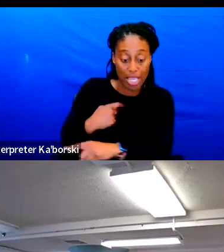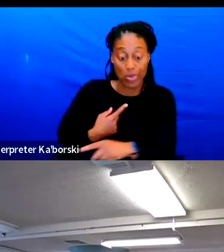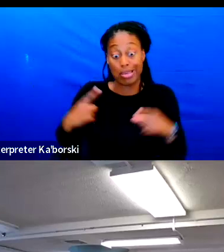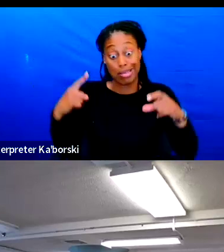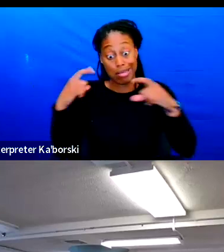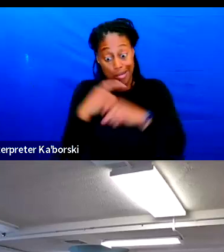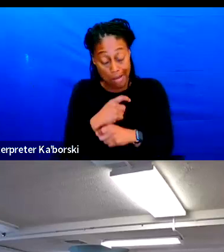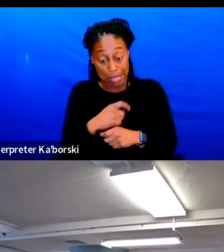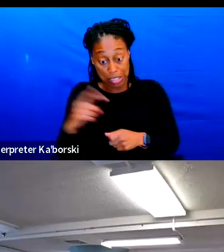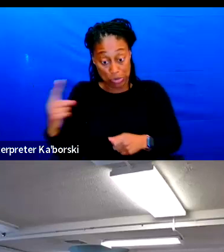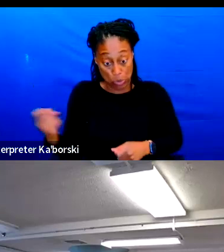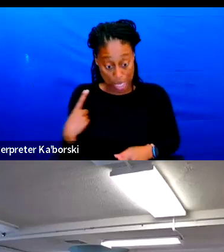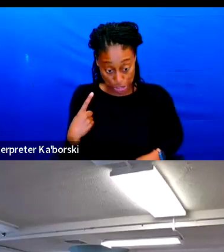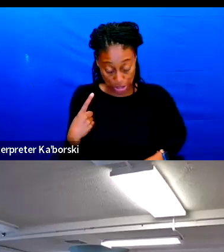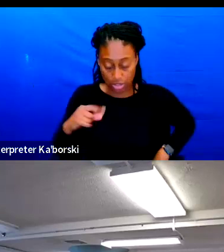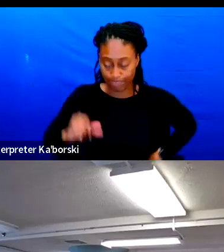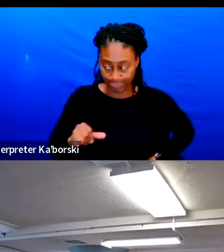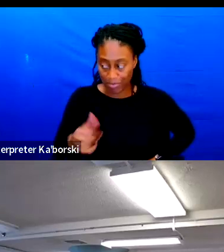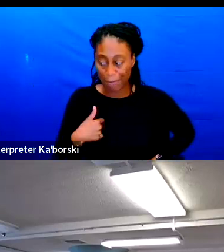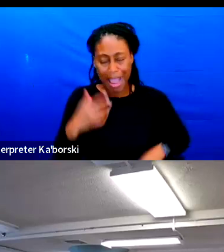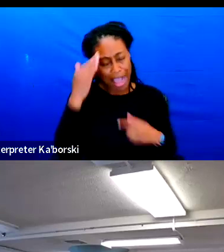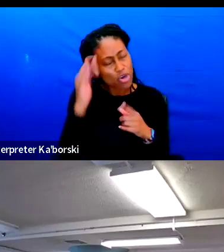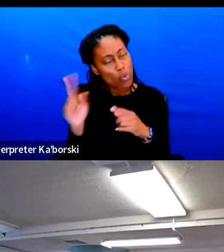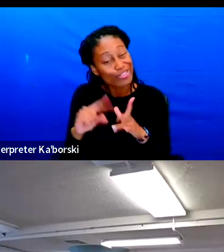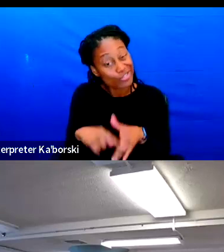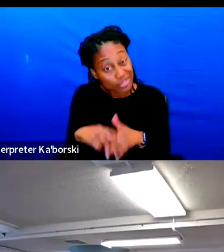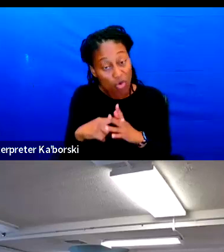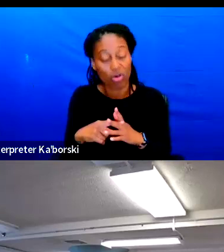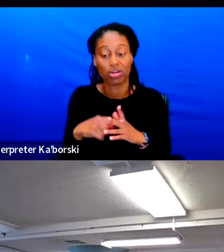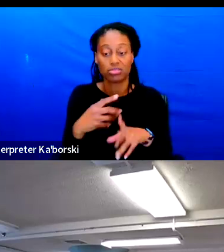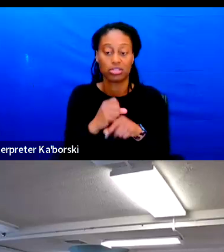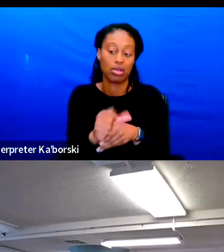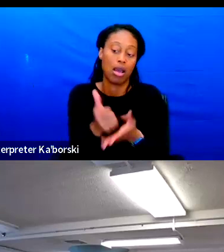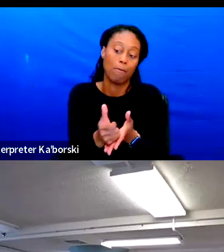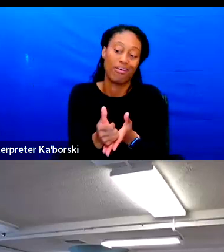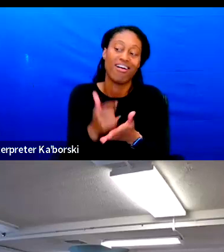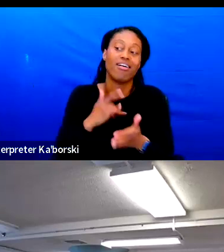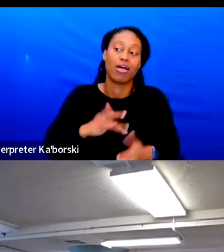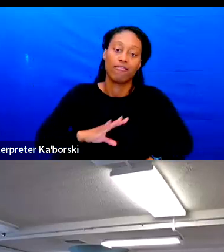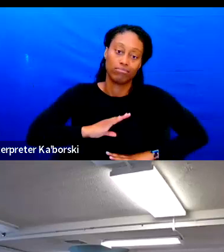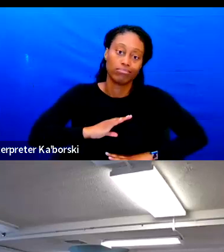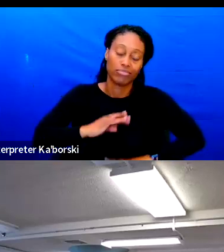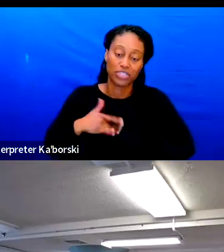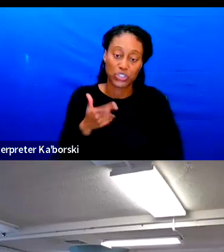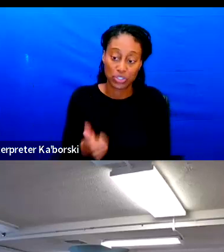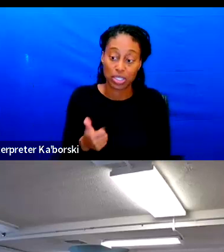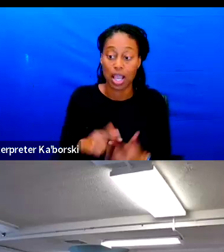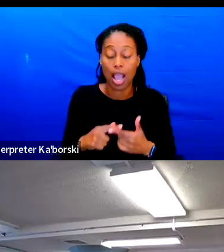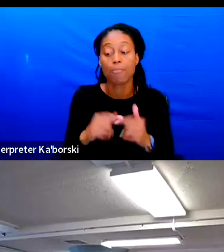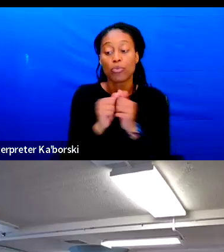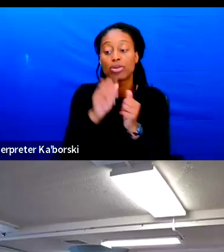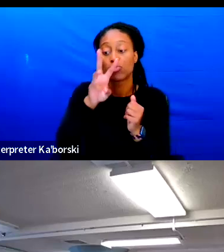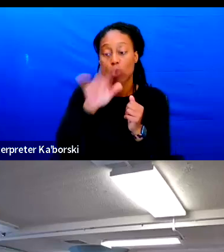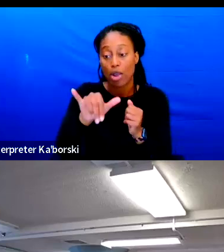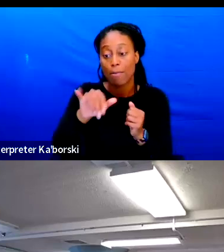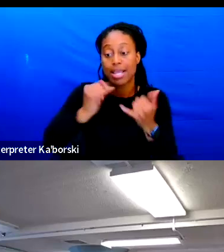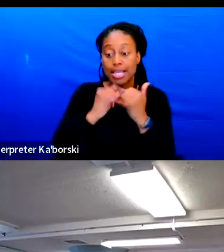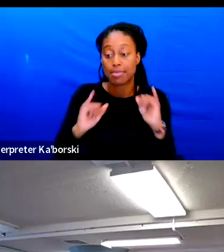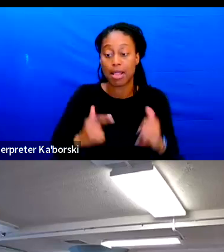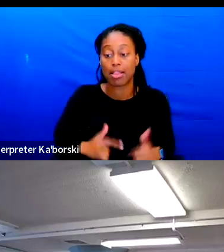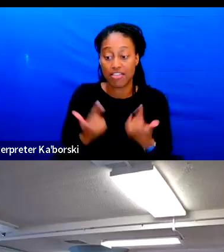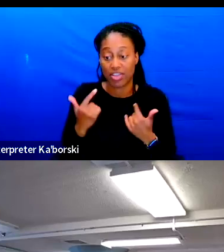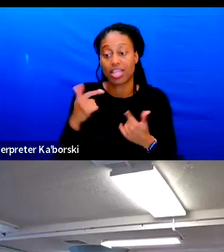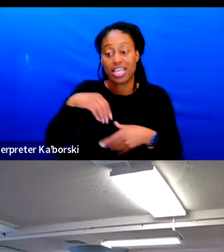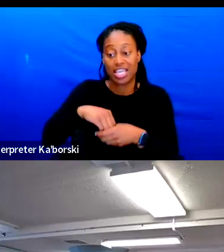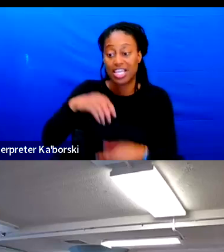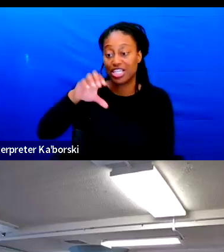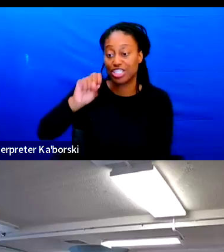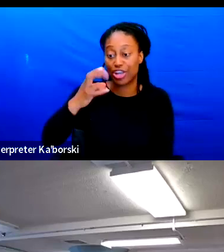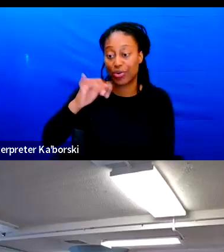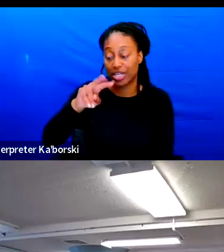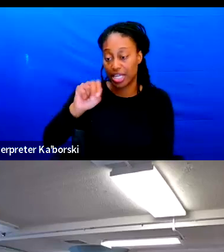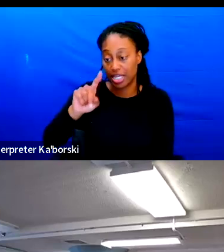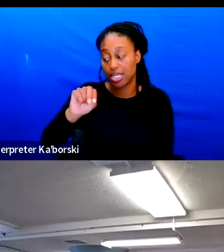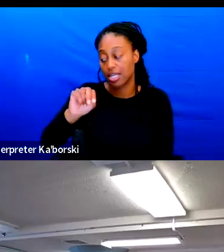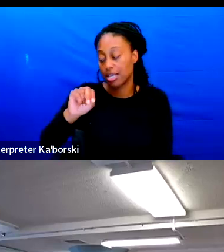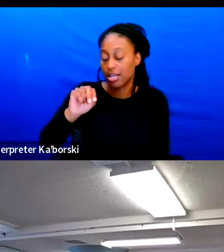Cora Crecelius: and I know where they can start getting help. And a lot of the consumers we work with. I work with Wyoming Independent, living here in Sheridan, Wyoming. Sorry I should have placed myself, but